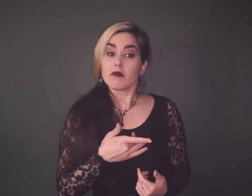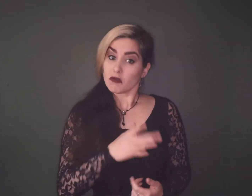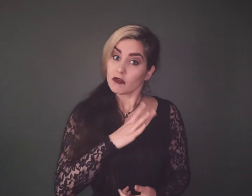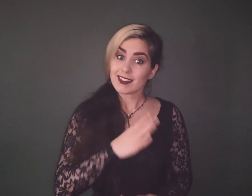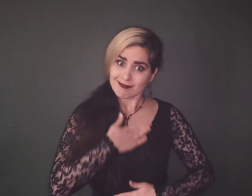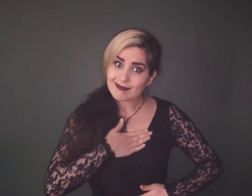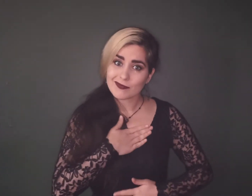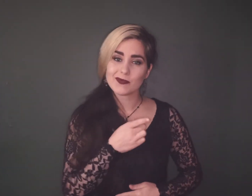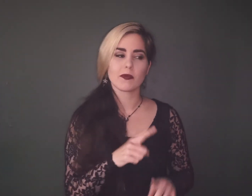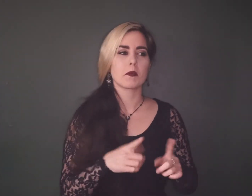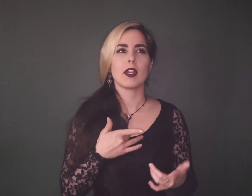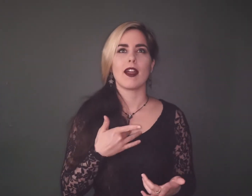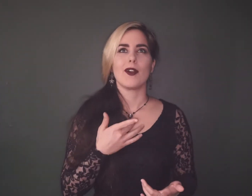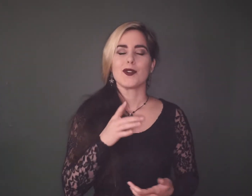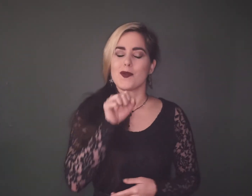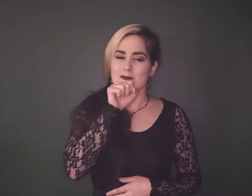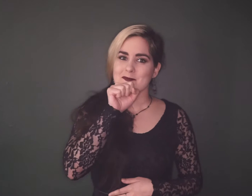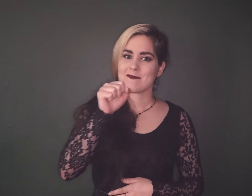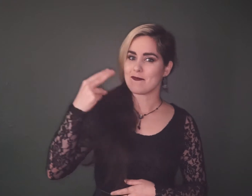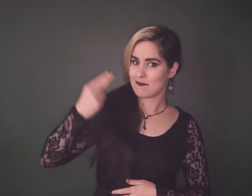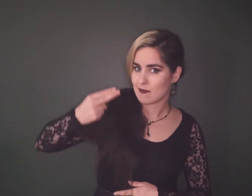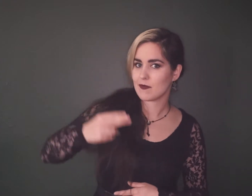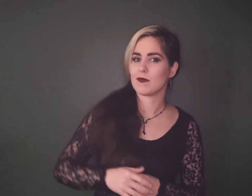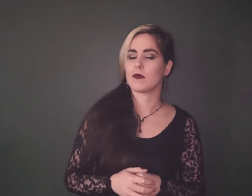And while I enjoy that, I'm also obsessed with history!